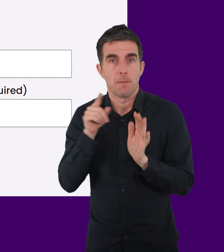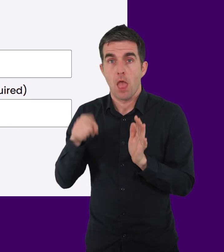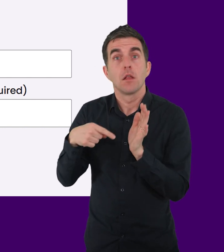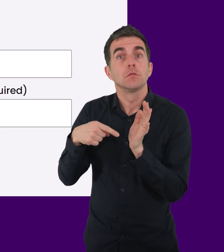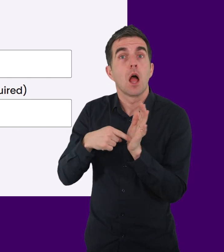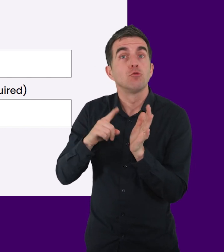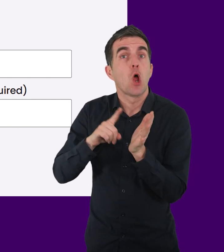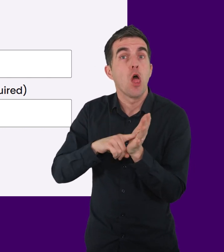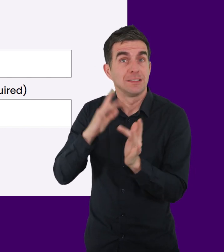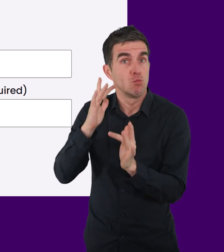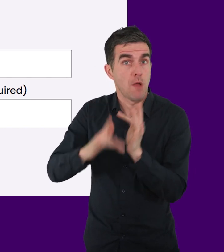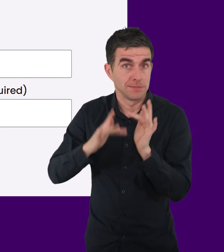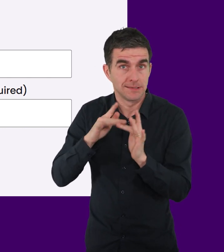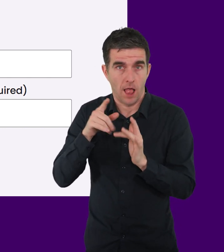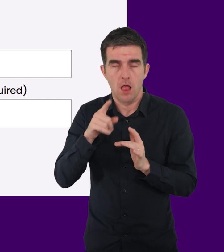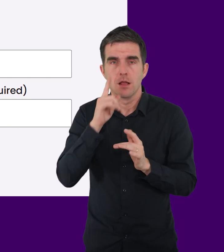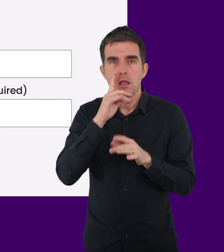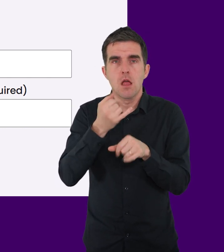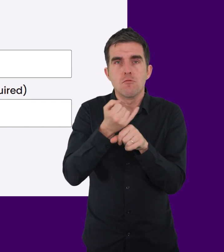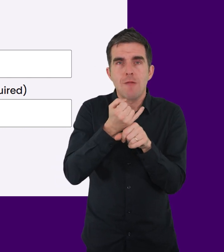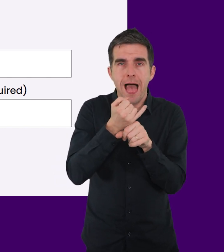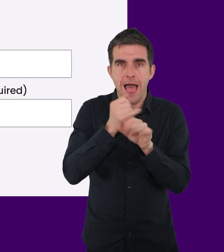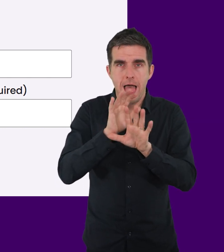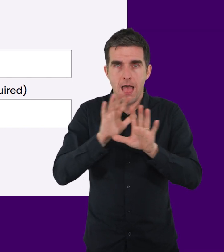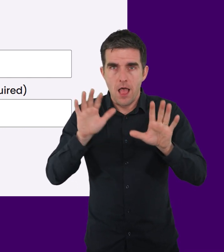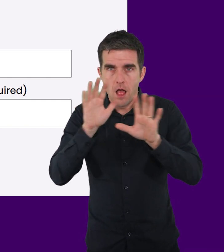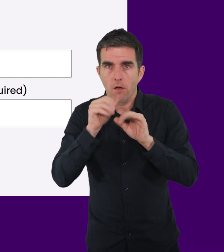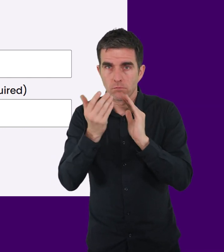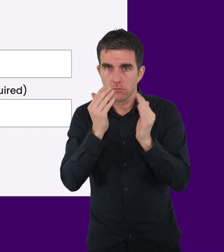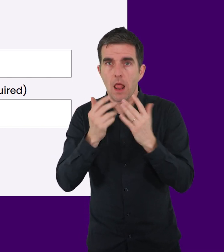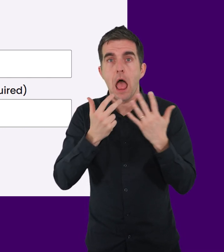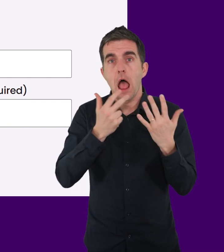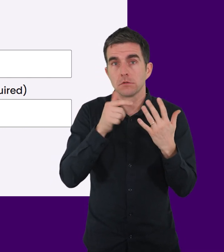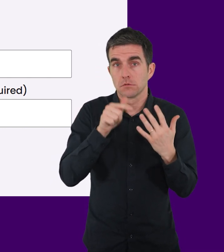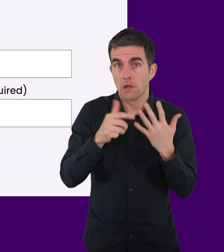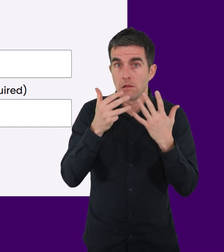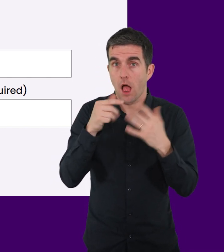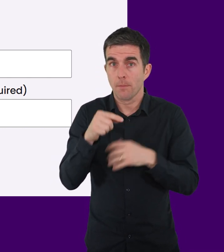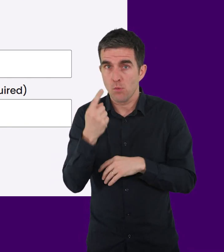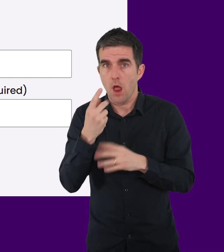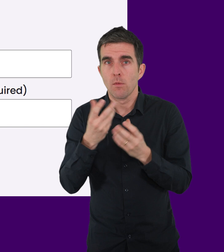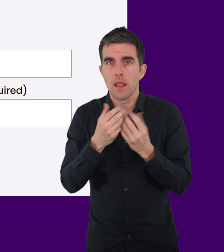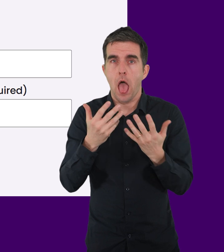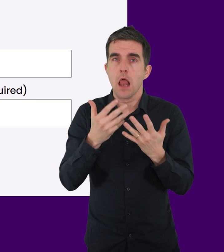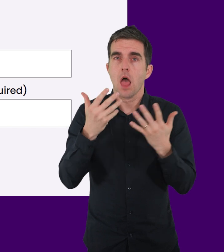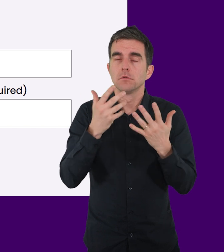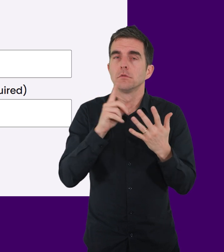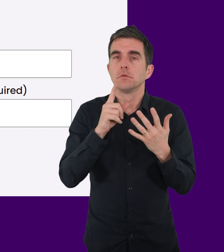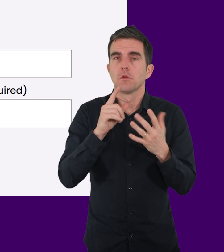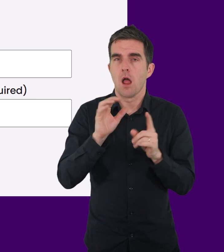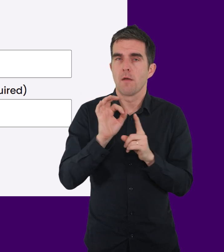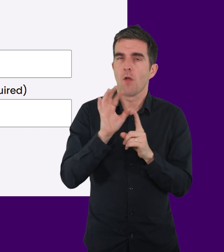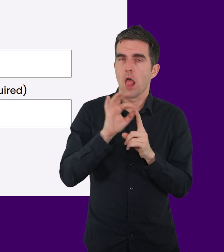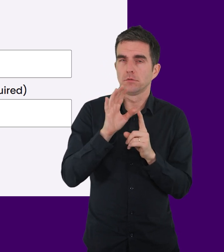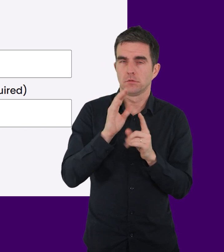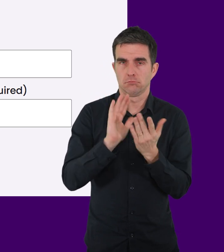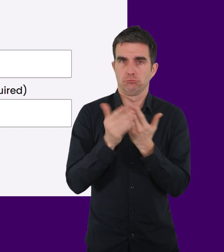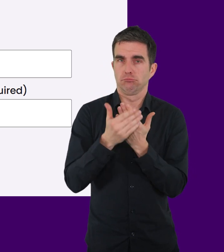In this example from the TetraLogical website, the grey border of the input fields has a contrast ratio of 8.9:1 with the light violet background.